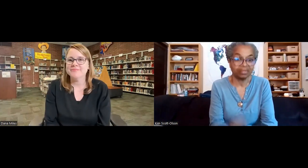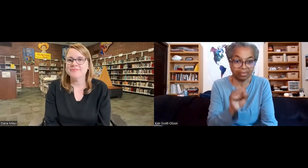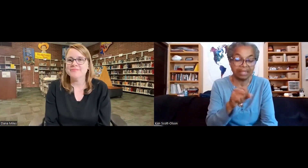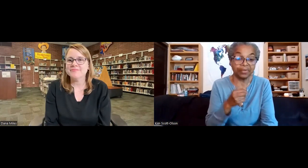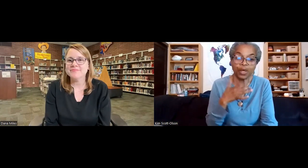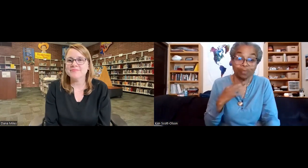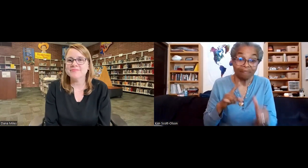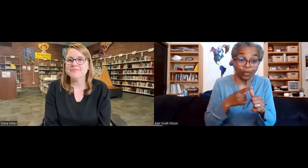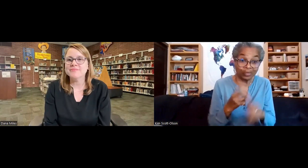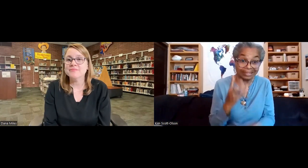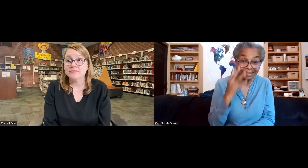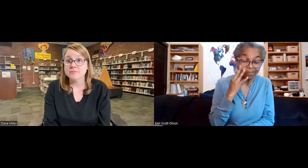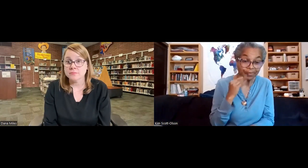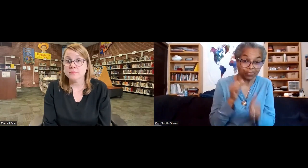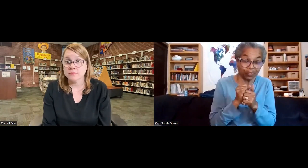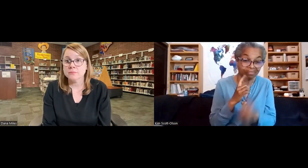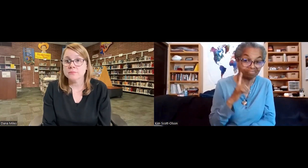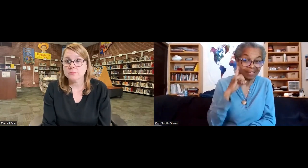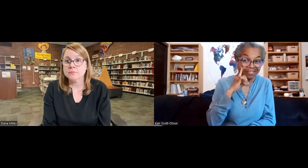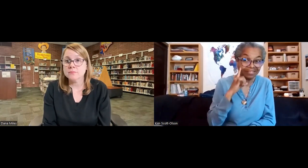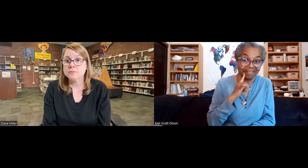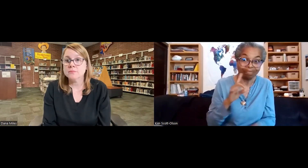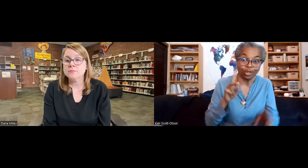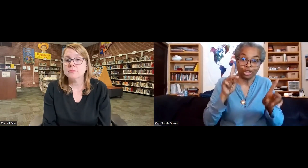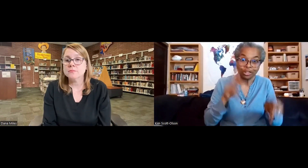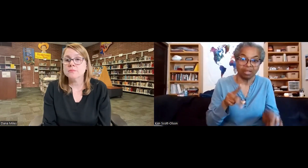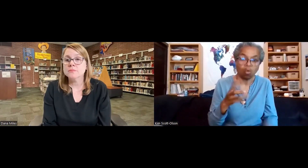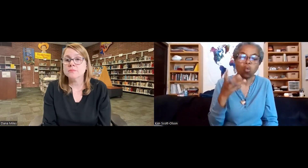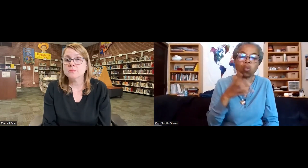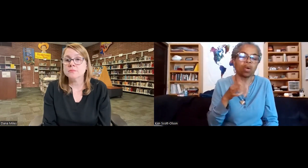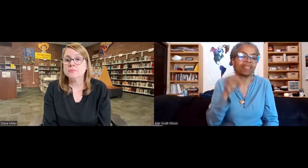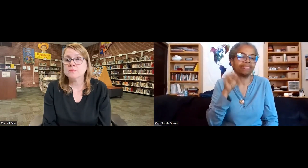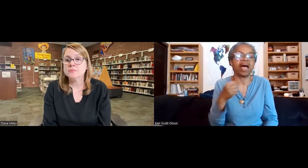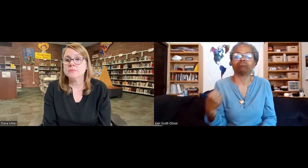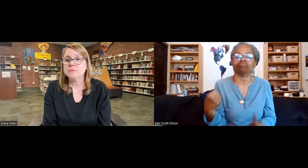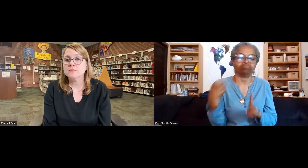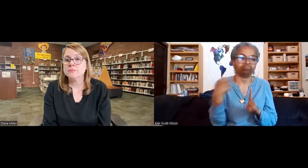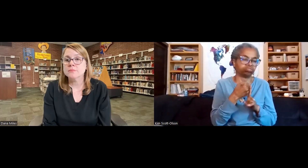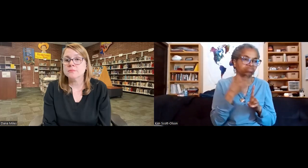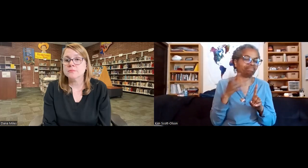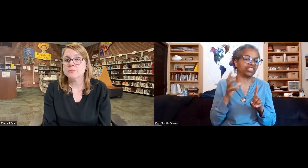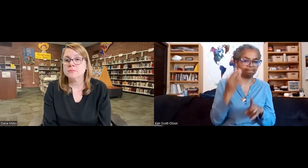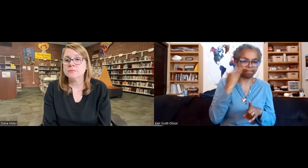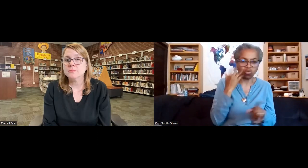My first experience with a Deaf person was so impactful for me